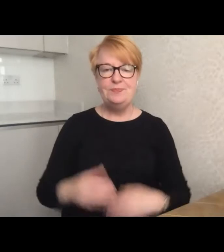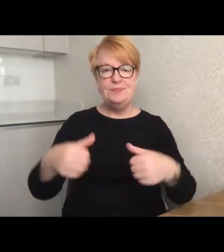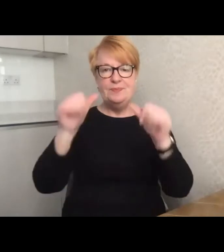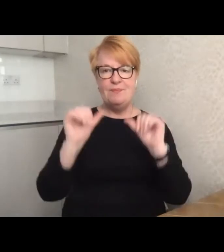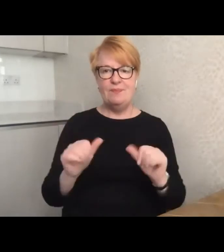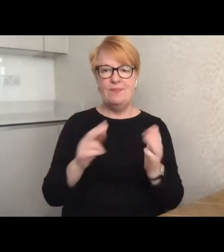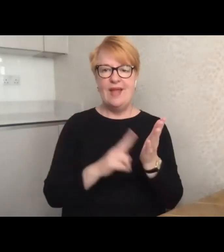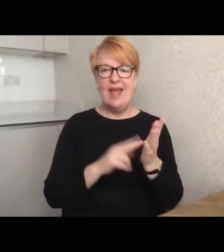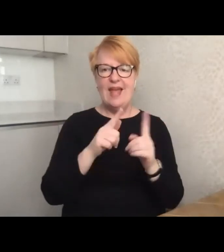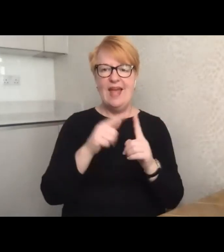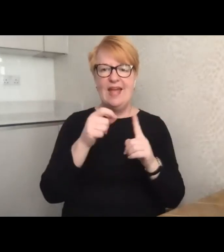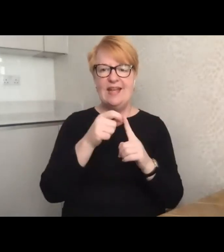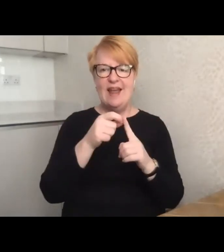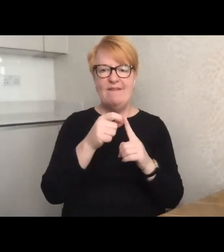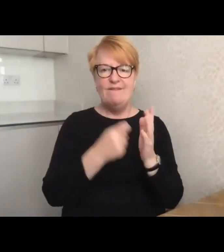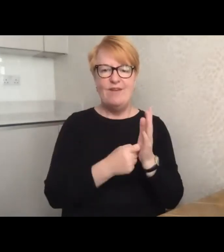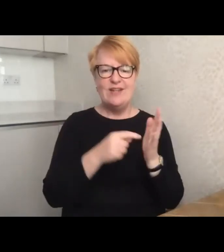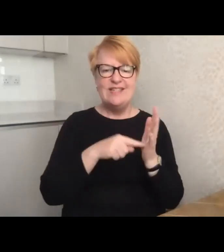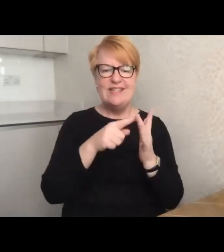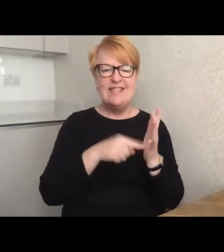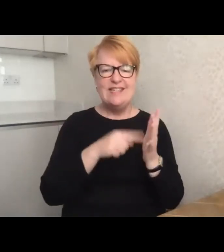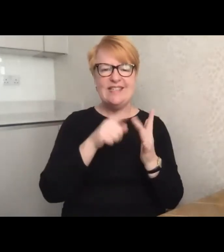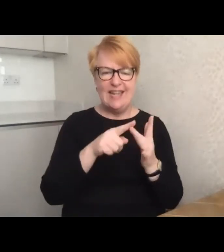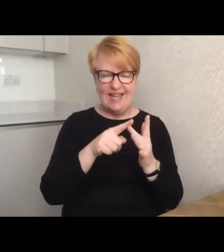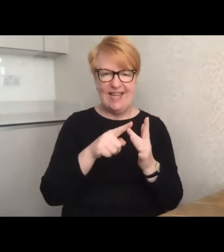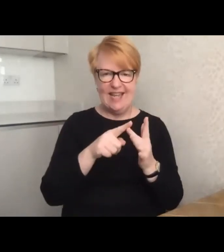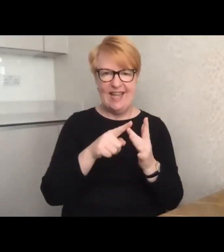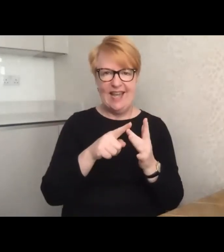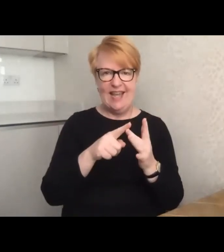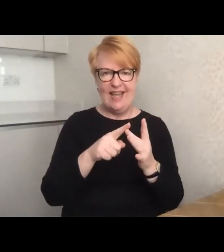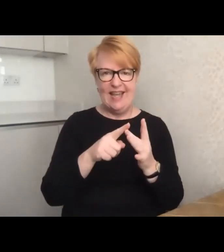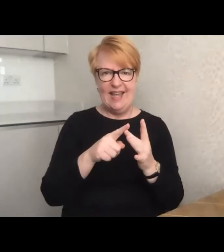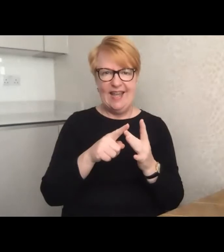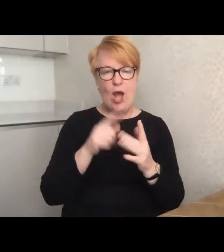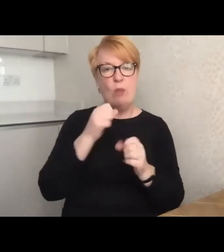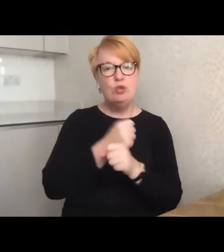Nephertiti Oboshie Schandorf is a producer of site responsive performance,